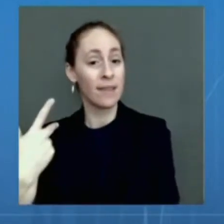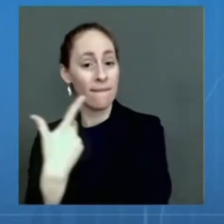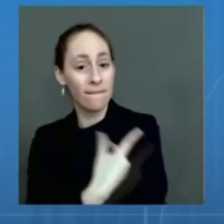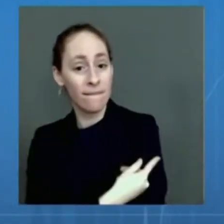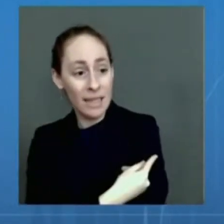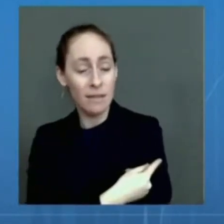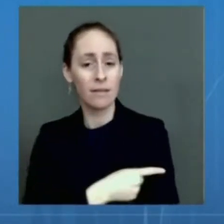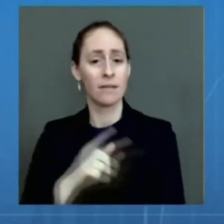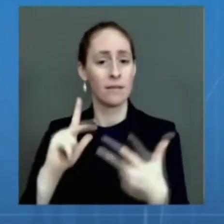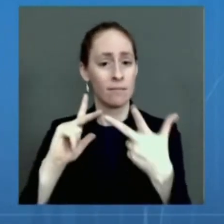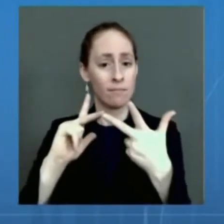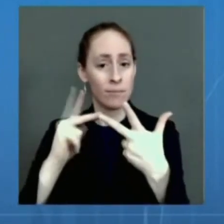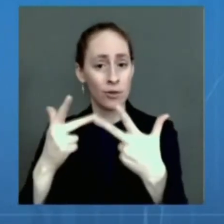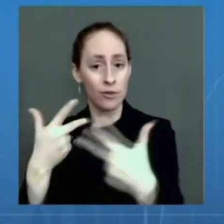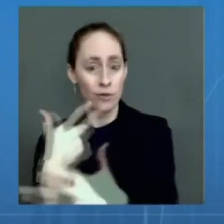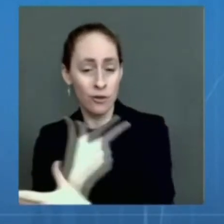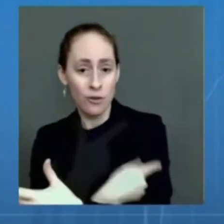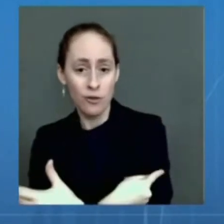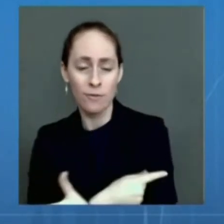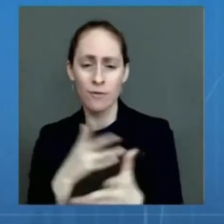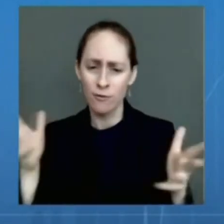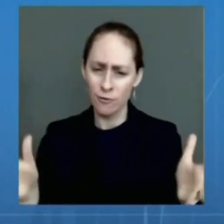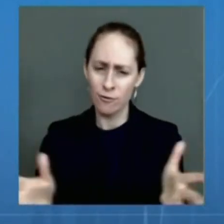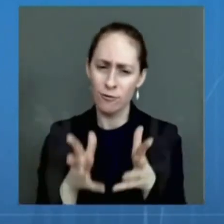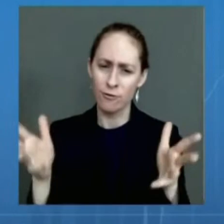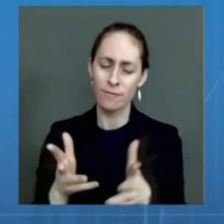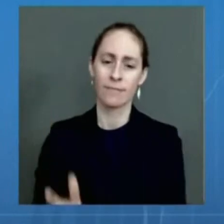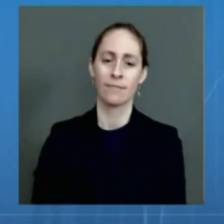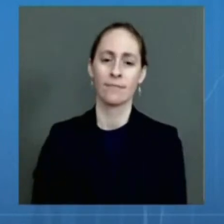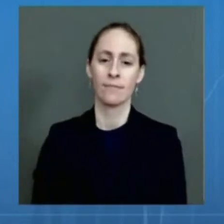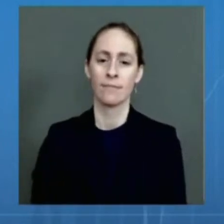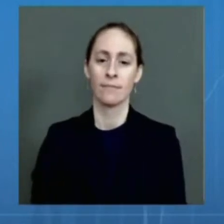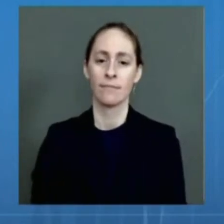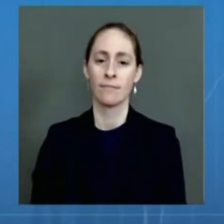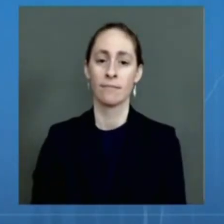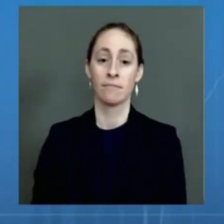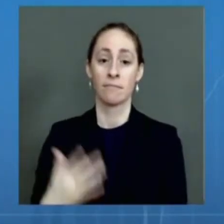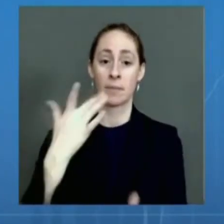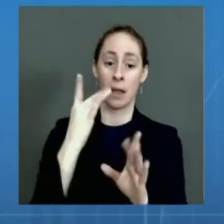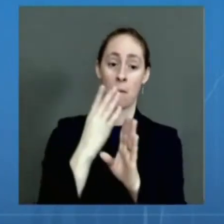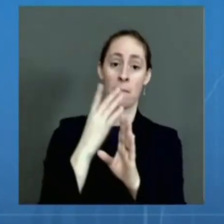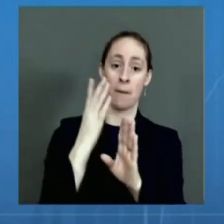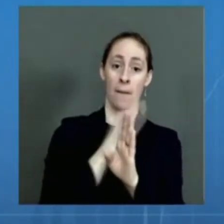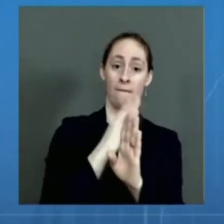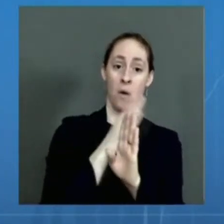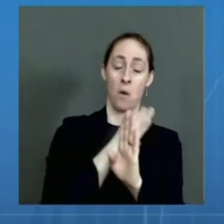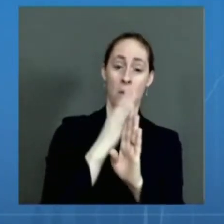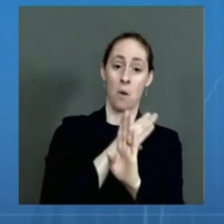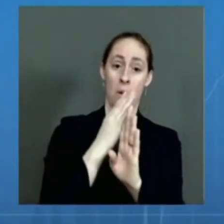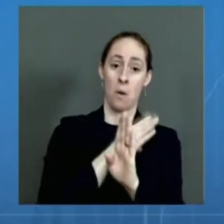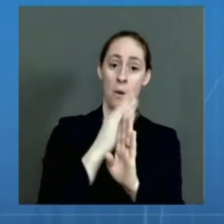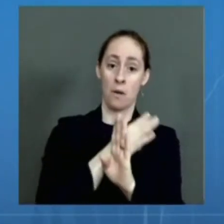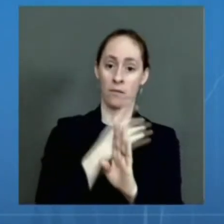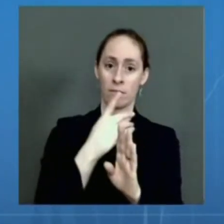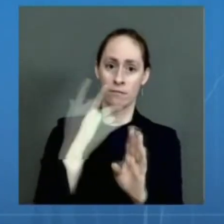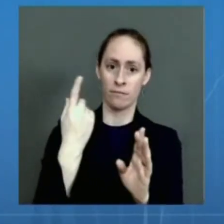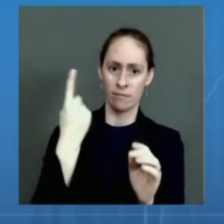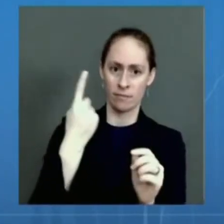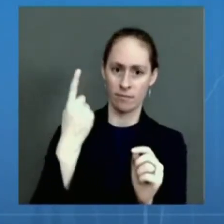AND IMPORTANTLY A WEEK BEFORE THE HOLIDAYS INDOOR MASK AND THESE AREAS THAT HAVE 90% OF